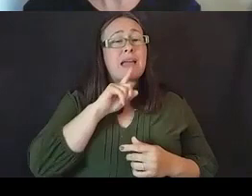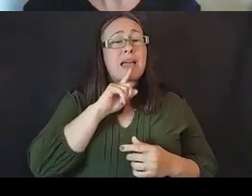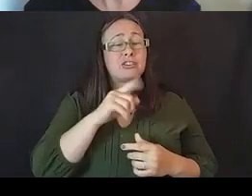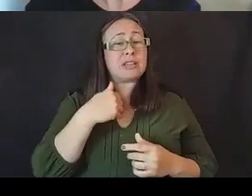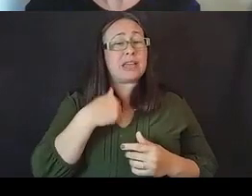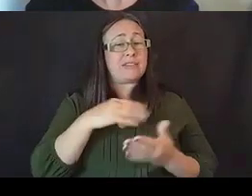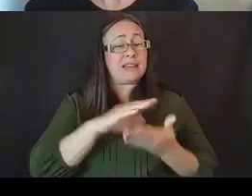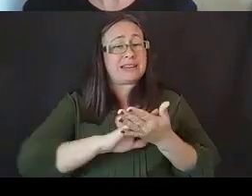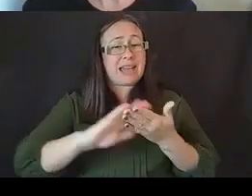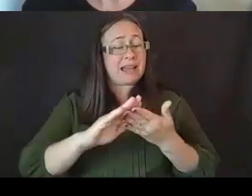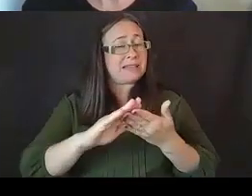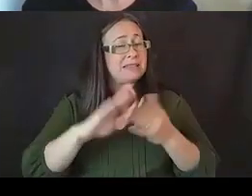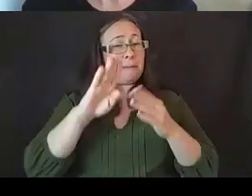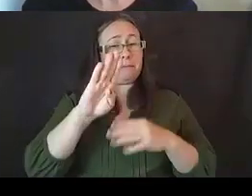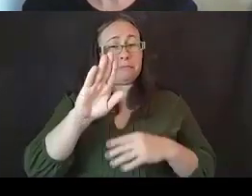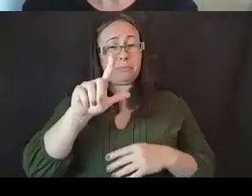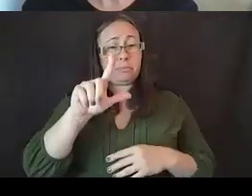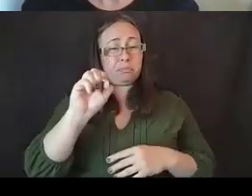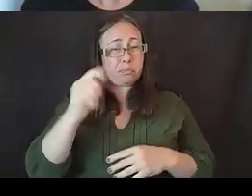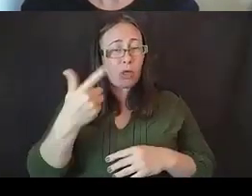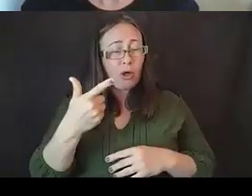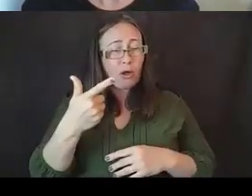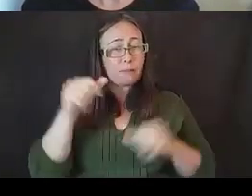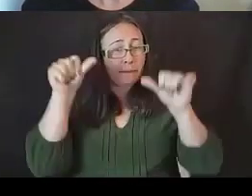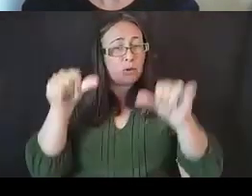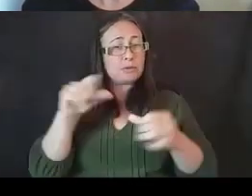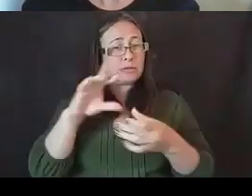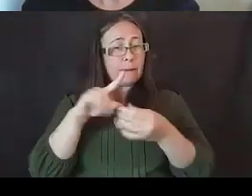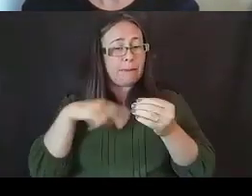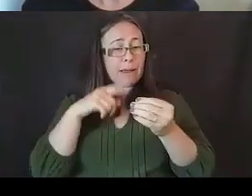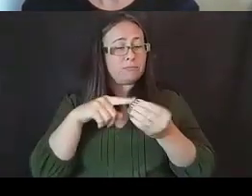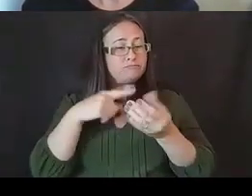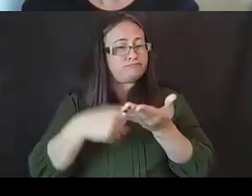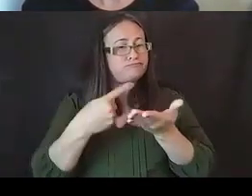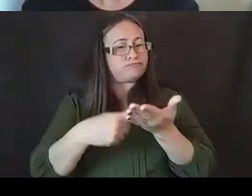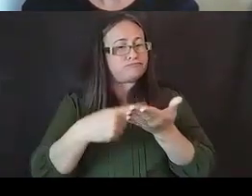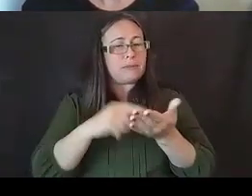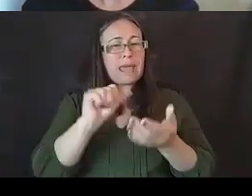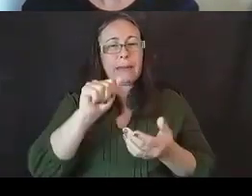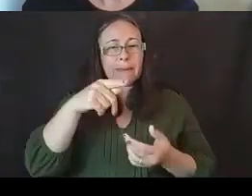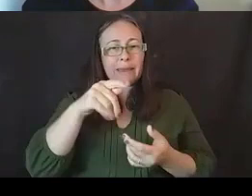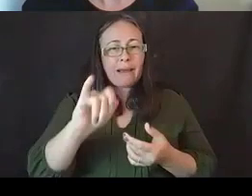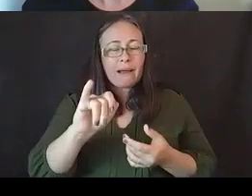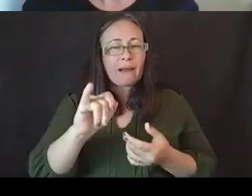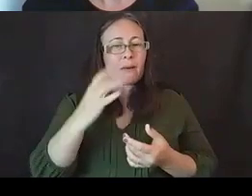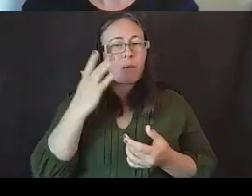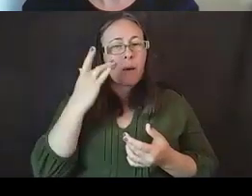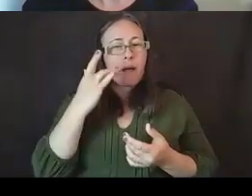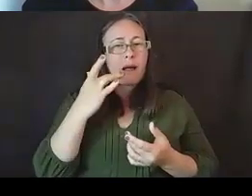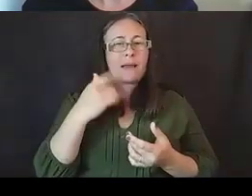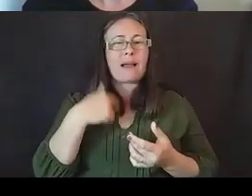talking about the API and why you might want to use that. Maybe you can pop the link in the Q